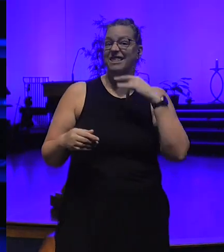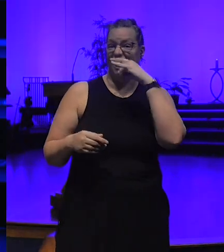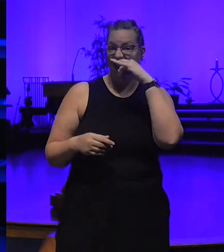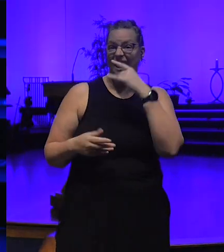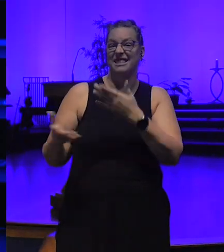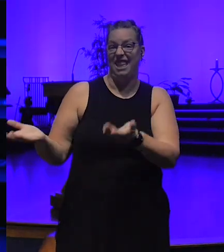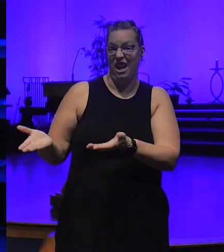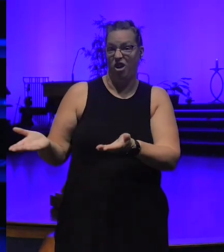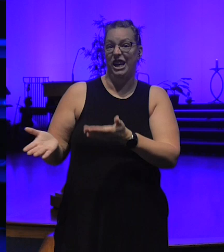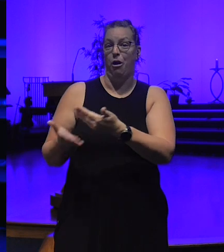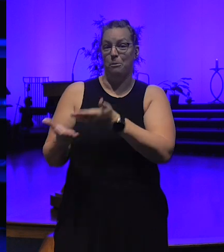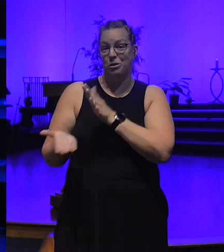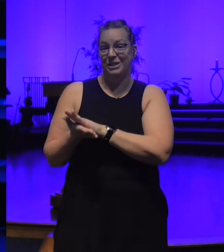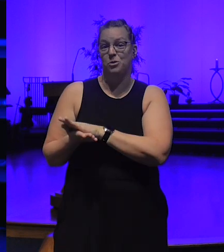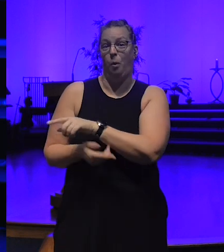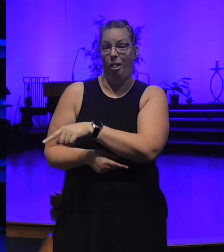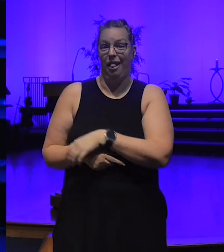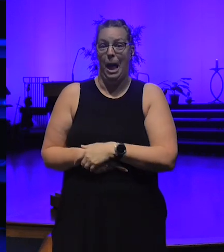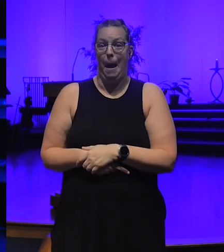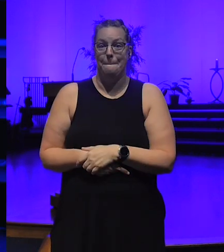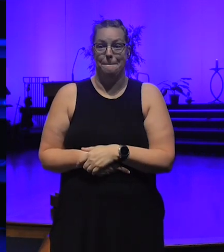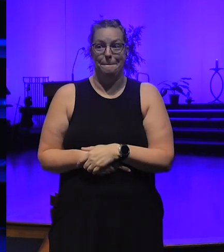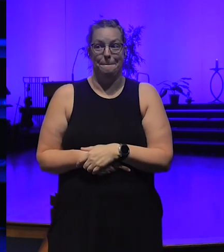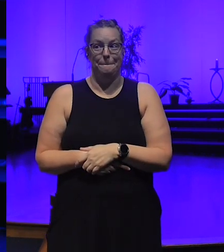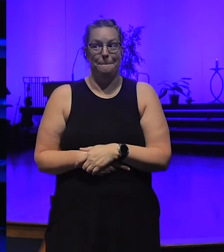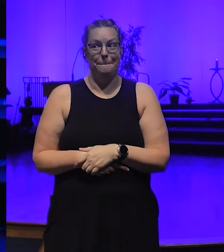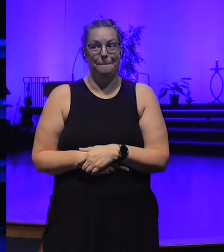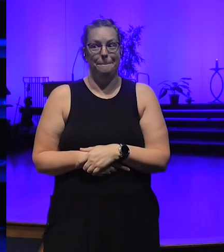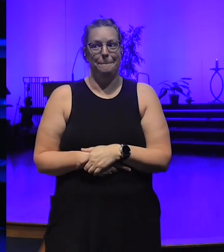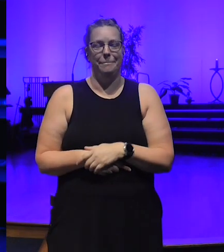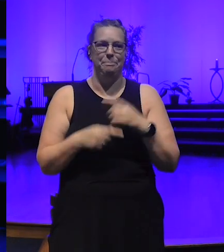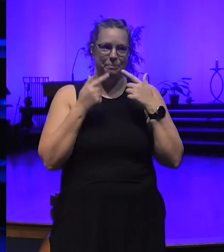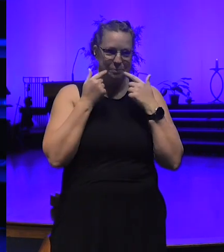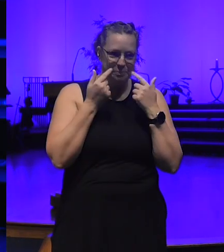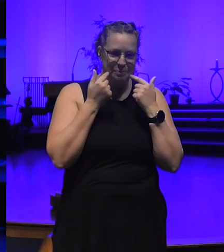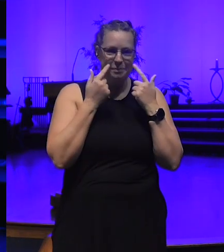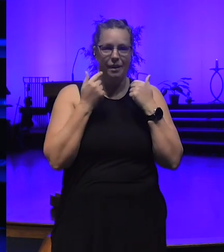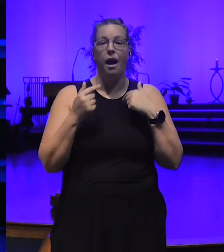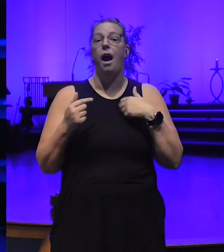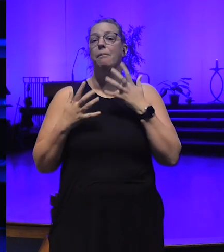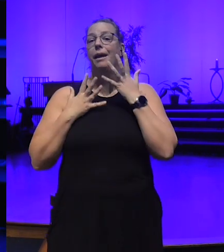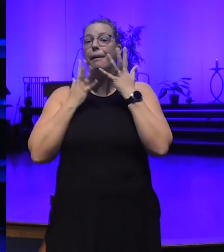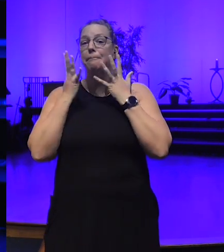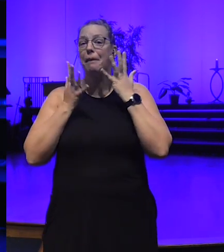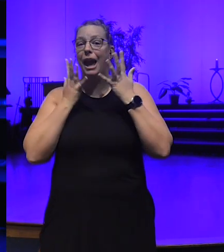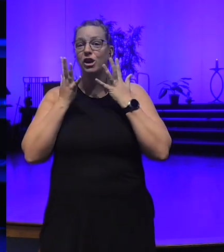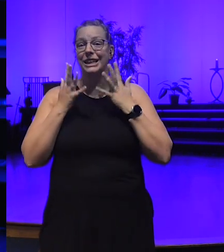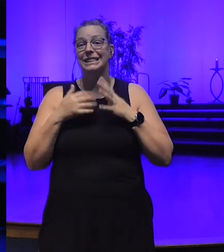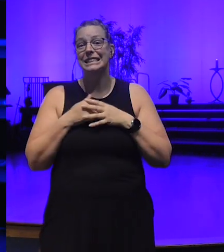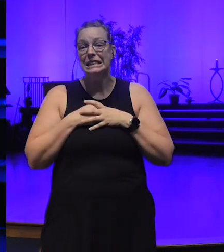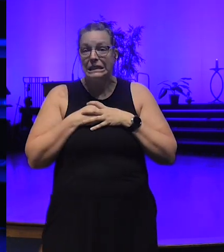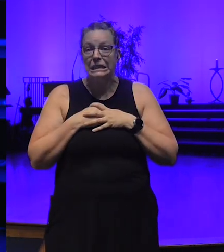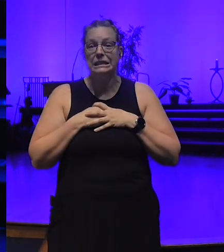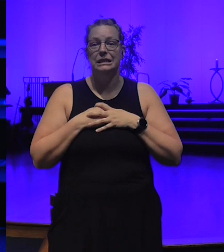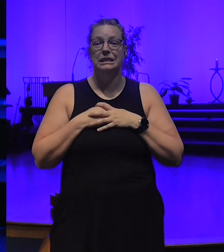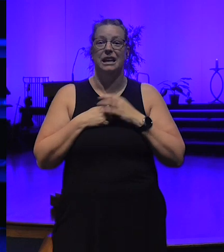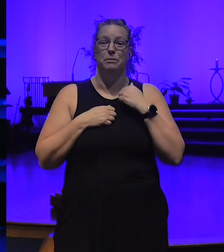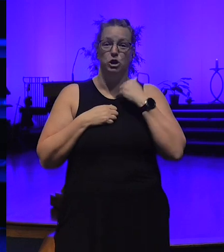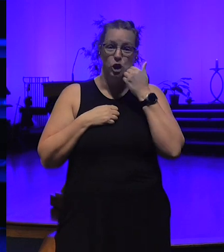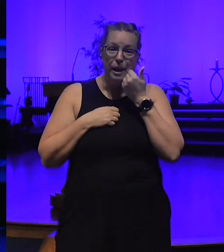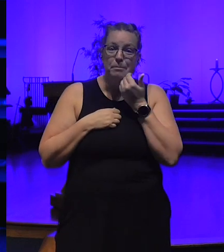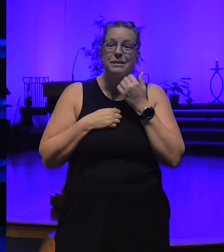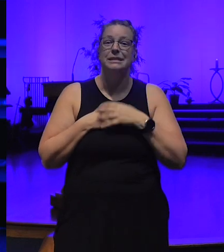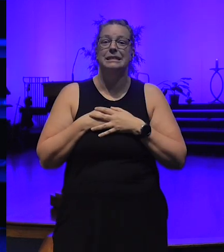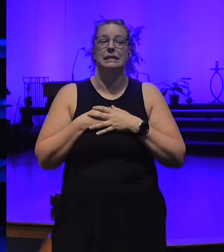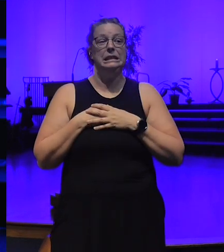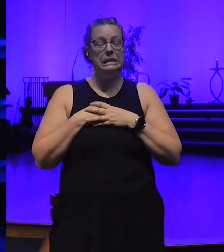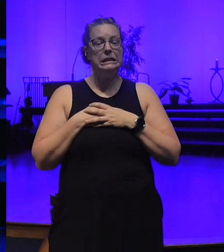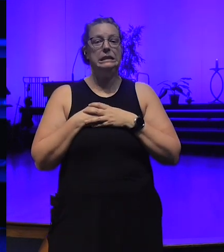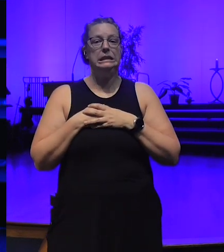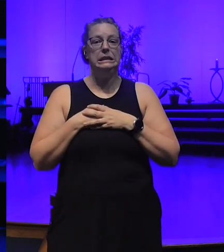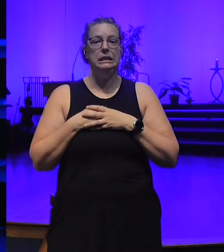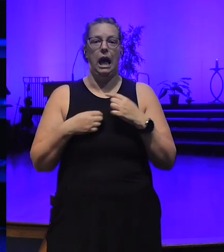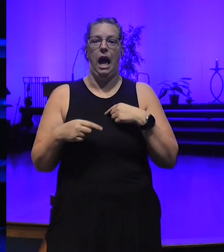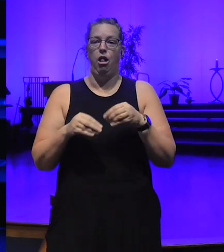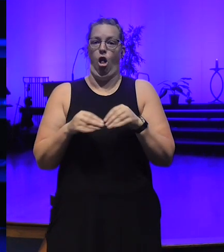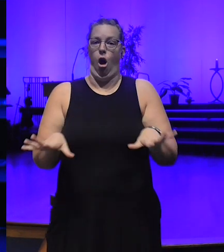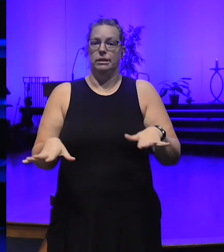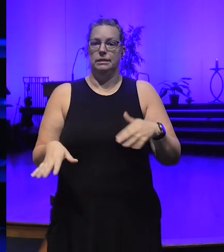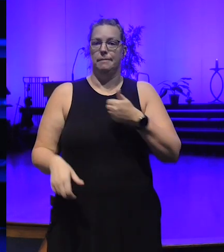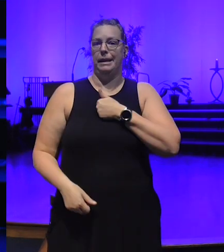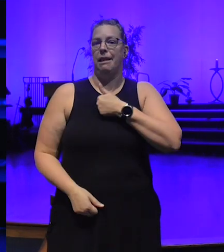too and I'm embarrassed I'm a little ashamed because I've lost myself when